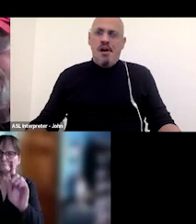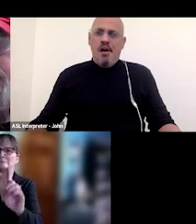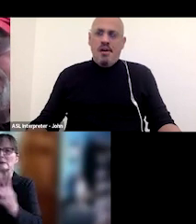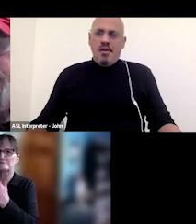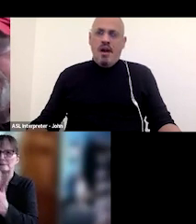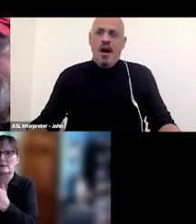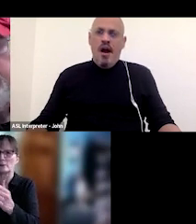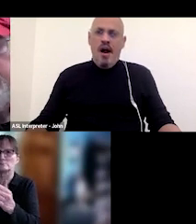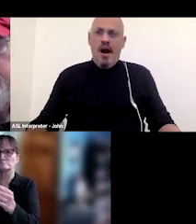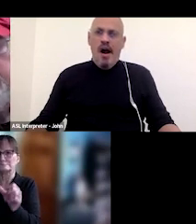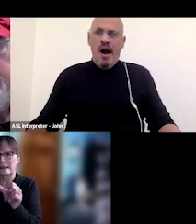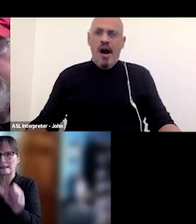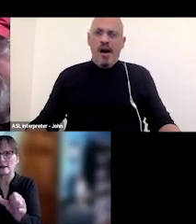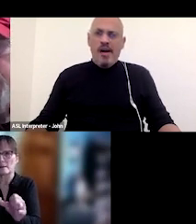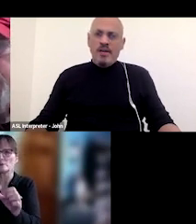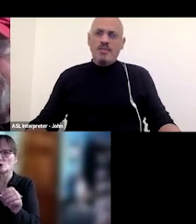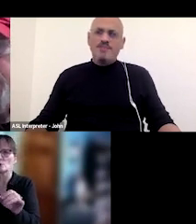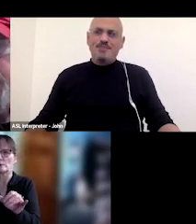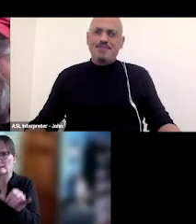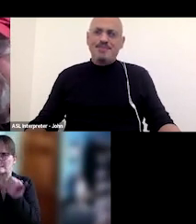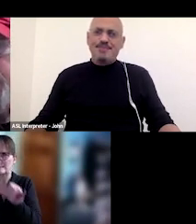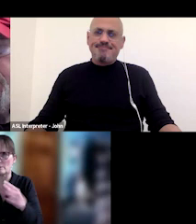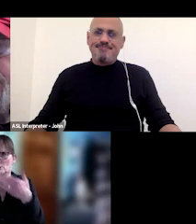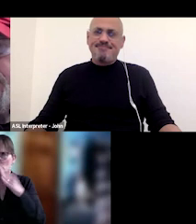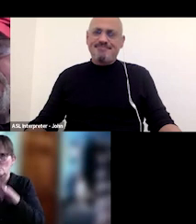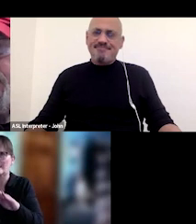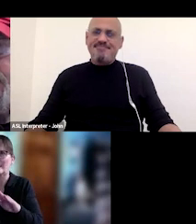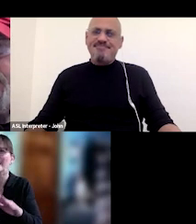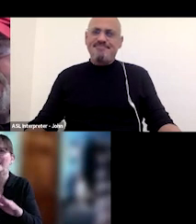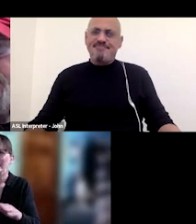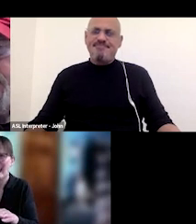so they can remain in the community with stability.